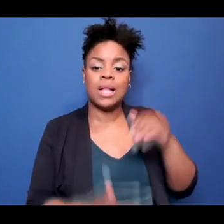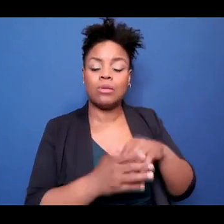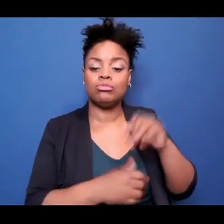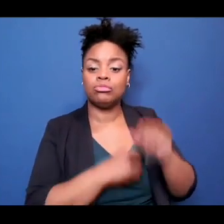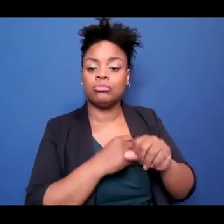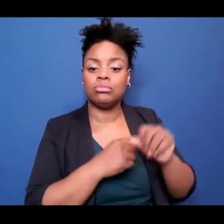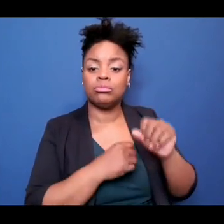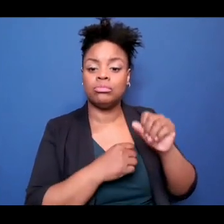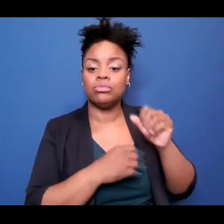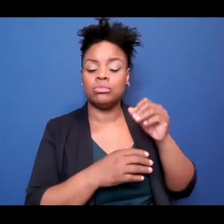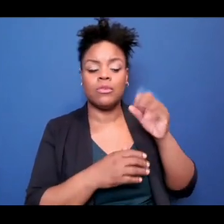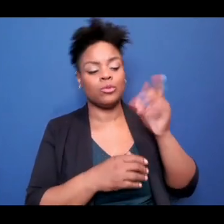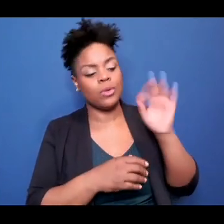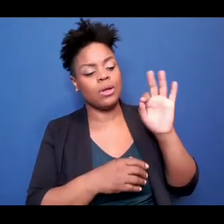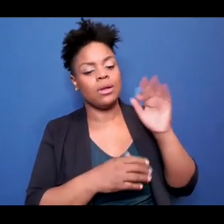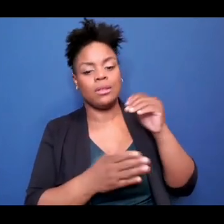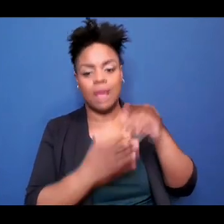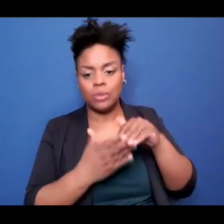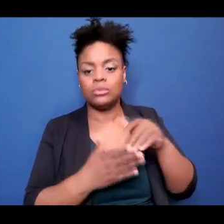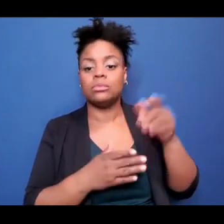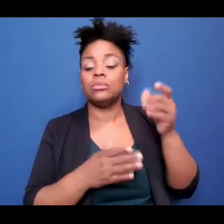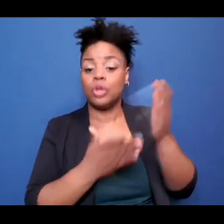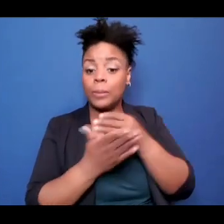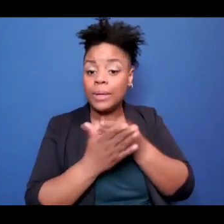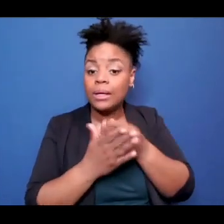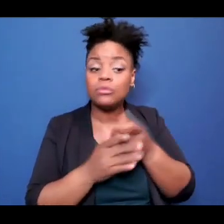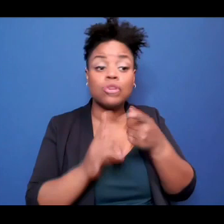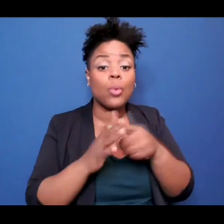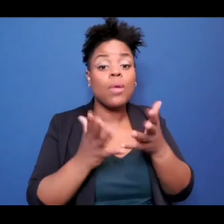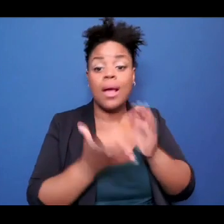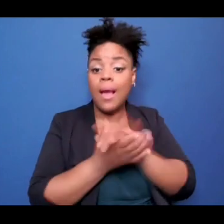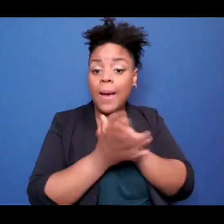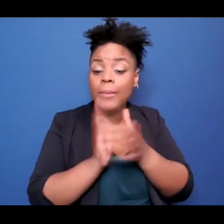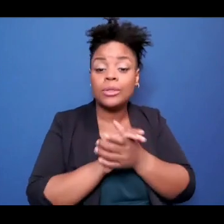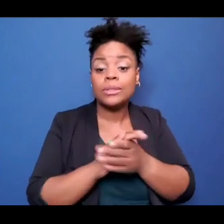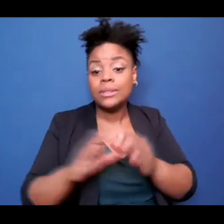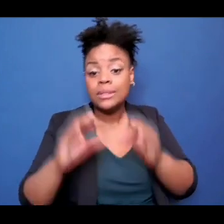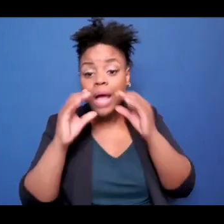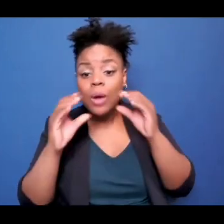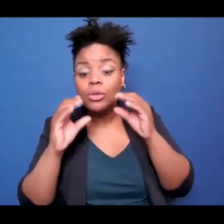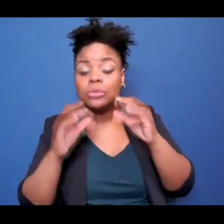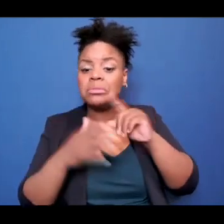TODAY'S DLARKZ HE AND HIS WIFE OPENED A MODEST ESTABLISHMENT THAT SOLD SANDWICHES, BURGERS